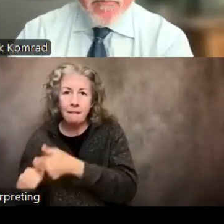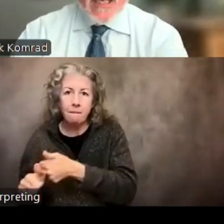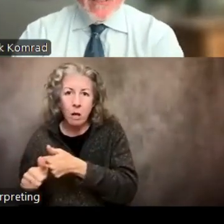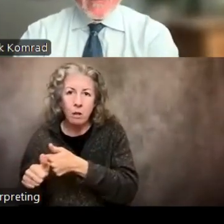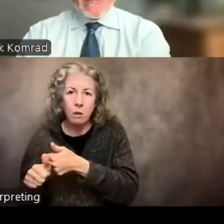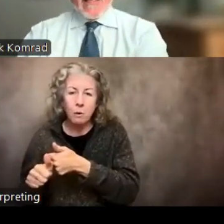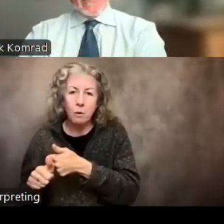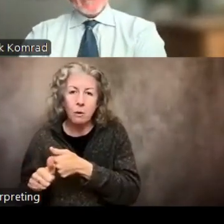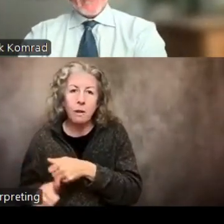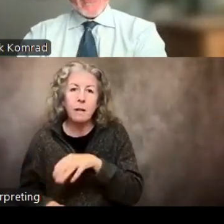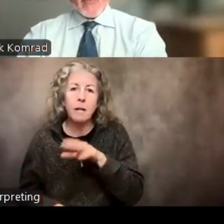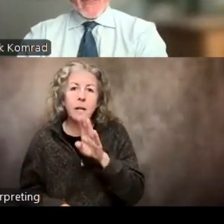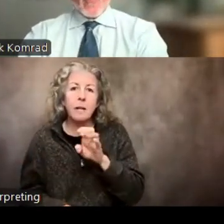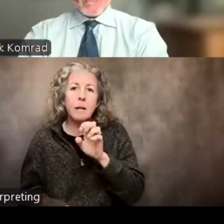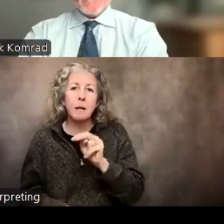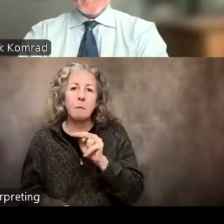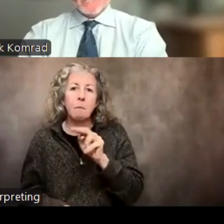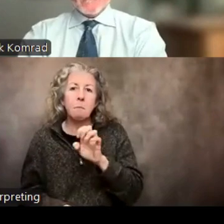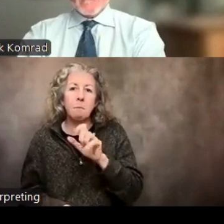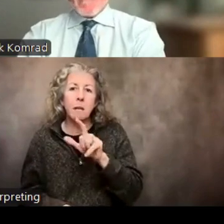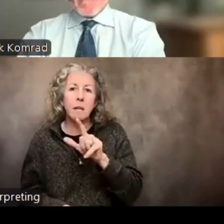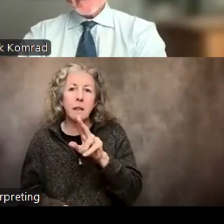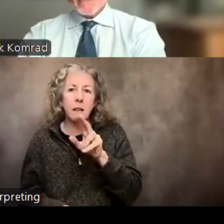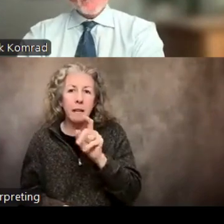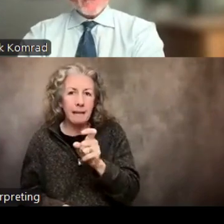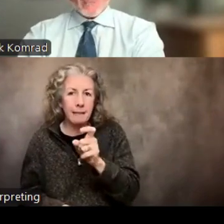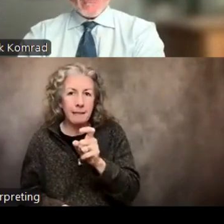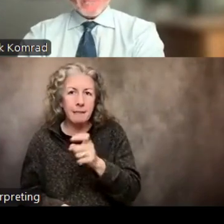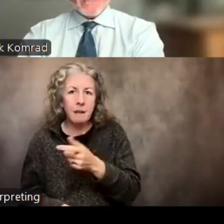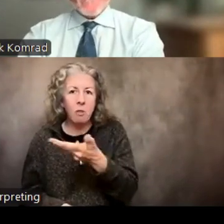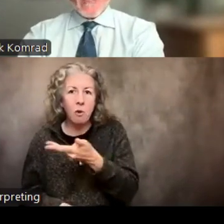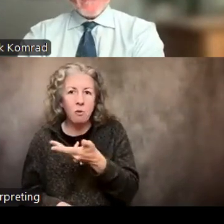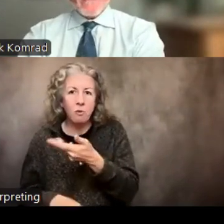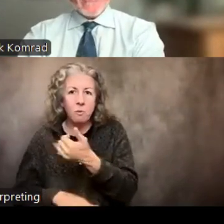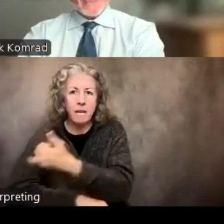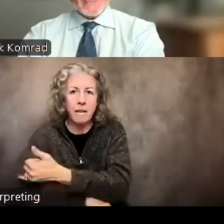model. And in 2021 they passed a new law that divided things into